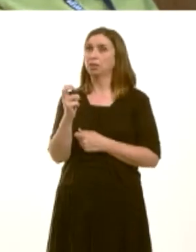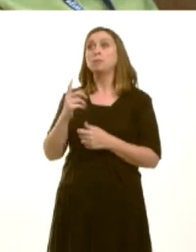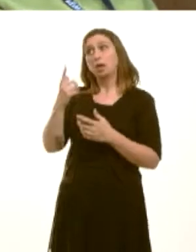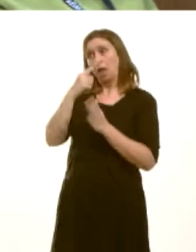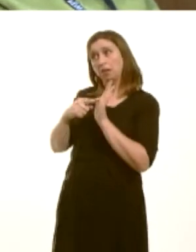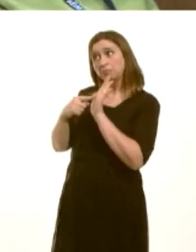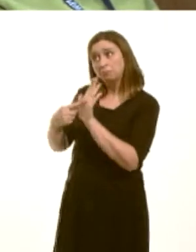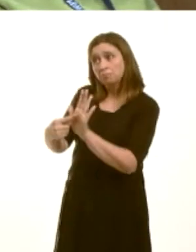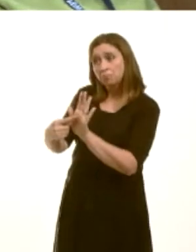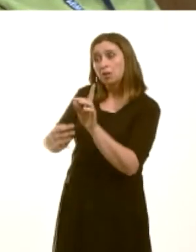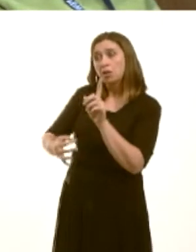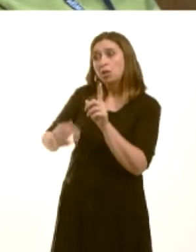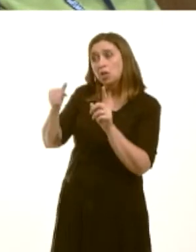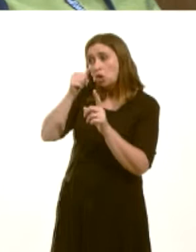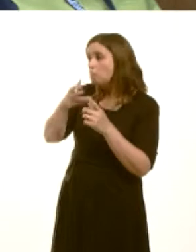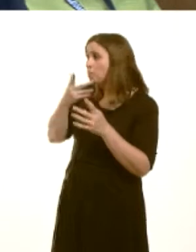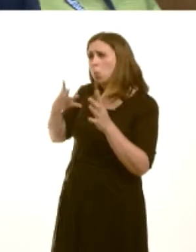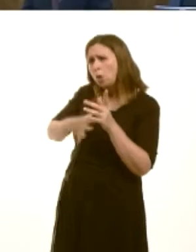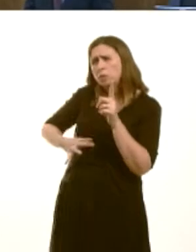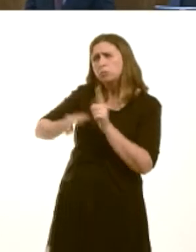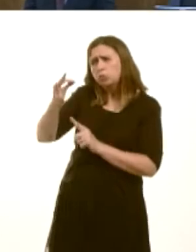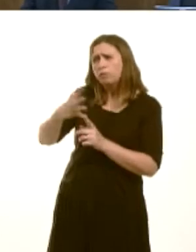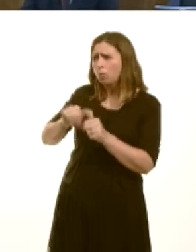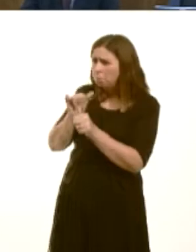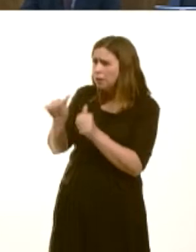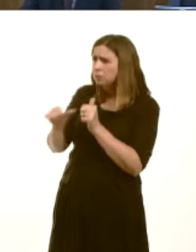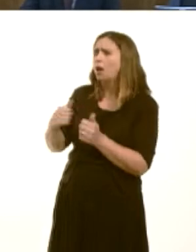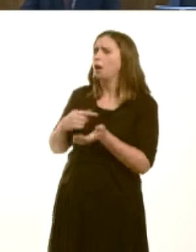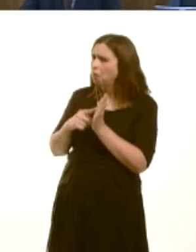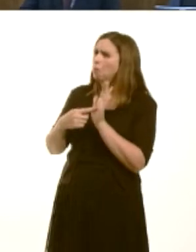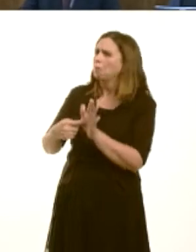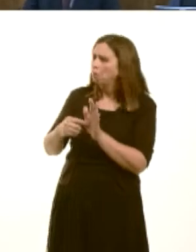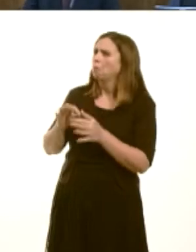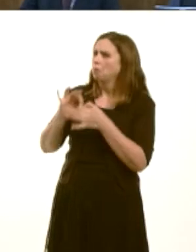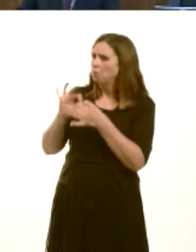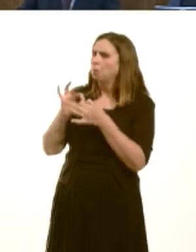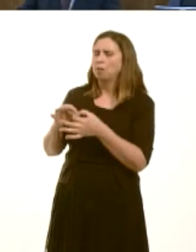we know passengers wish to see. Gwenda Thomas: Thank you for that, First Minister.